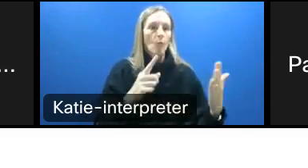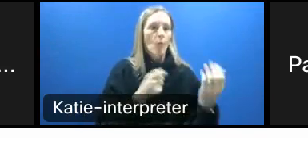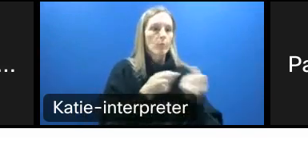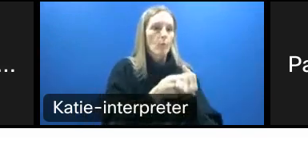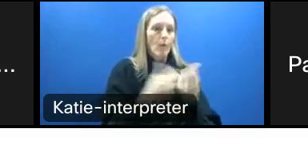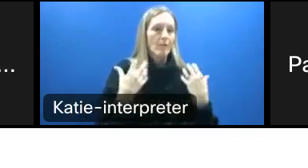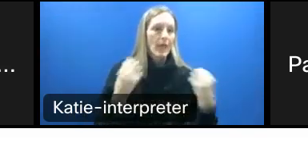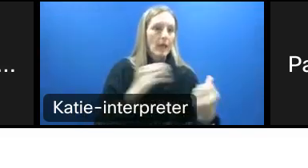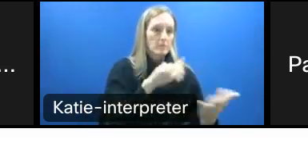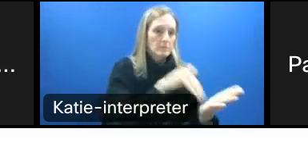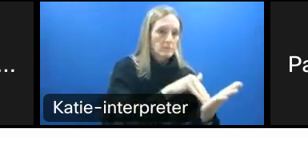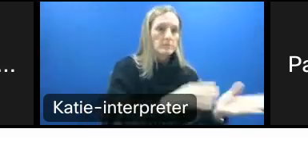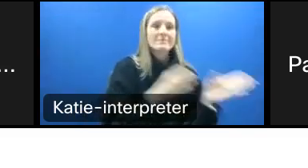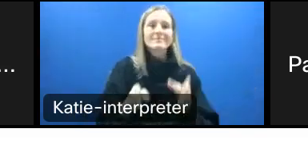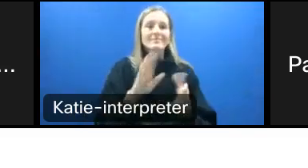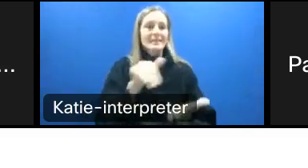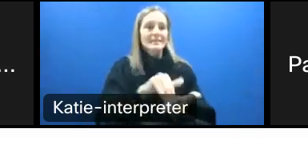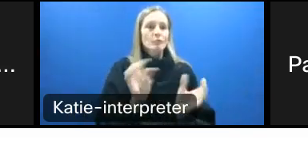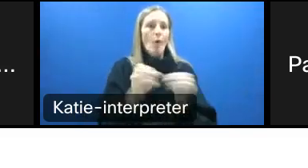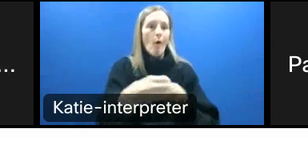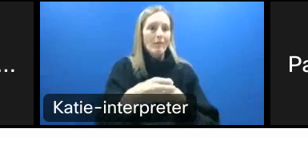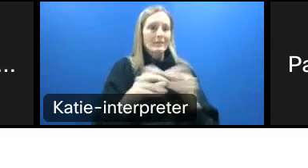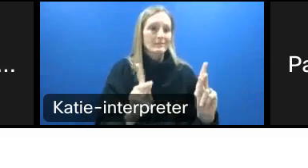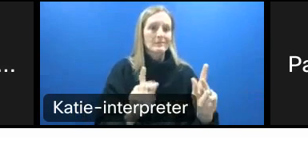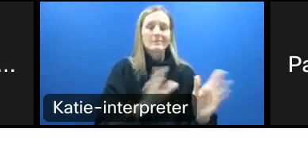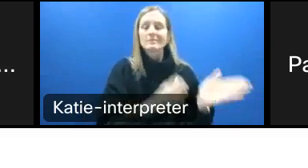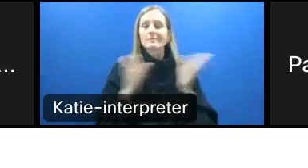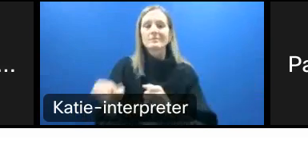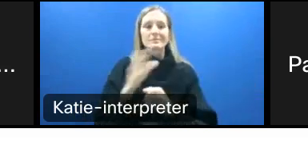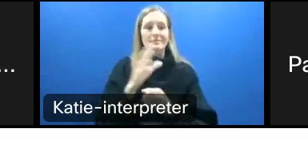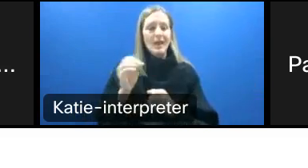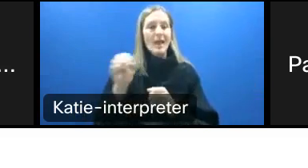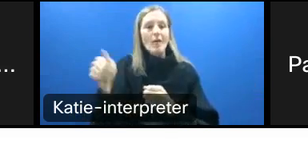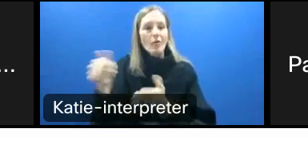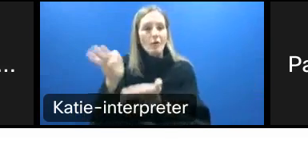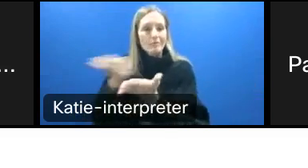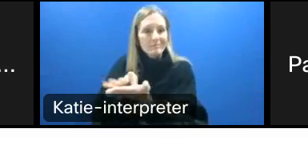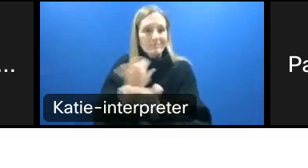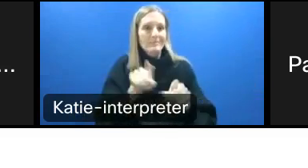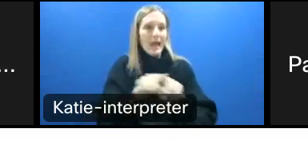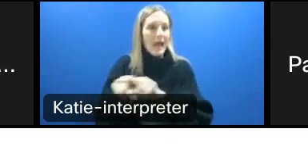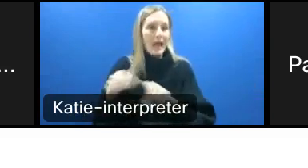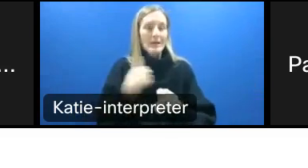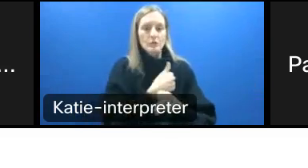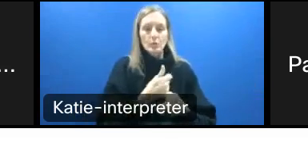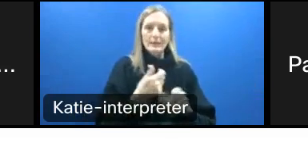Our central office colleagues and our system for safety, as we work to mitigate the impact of the Omicron virus.